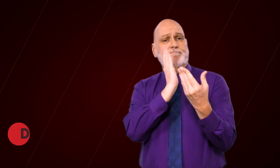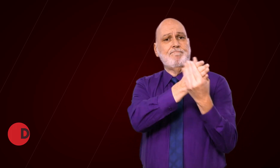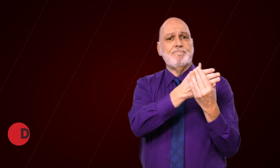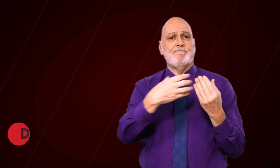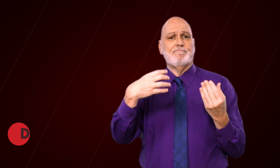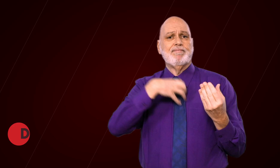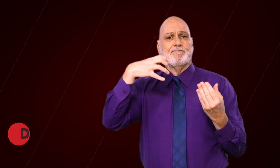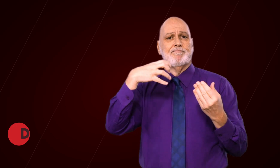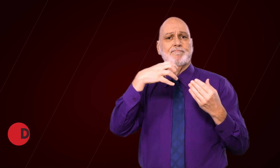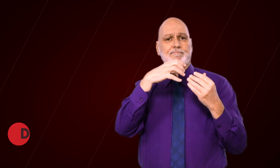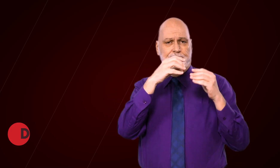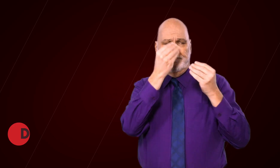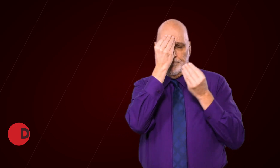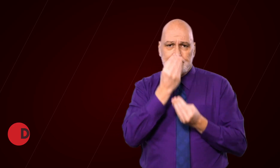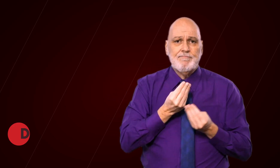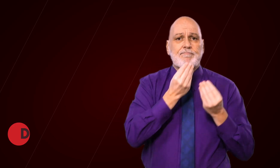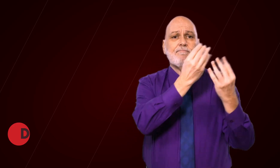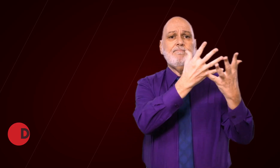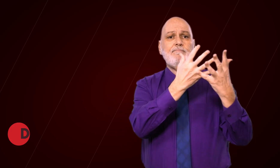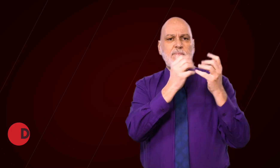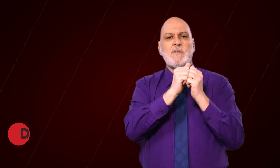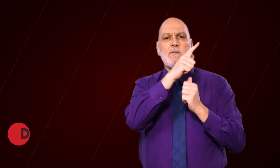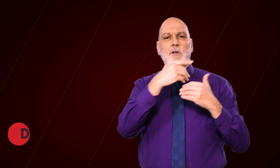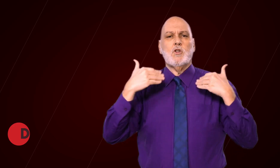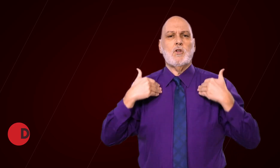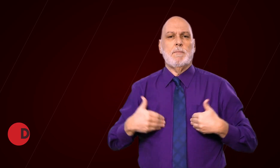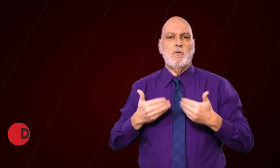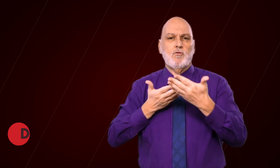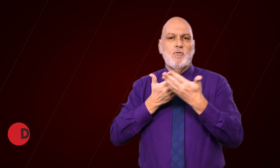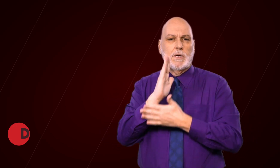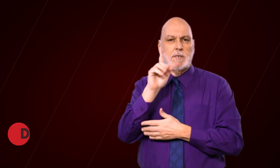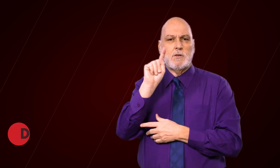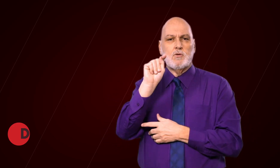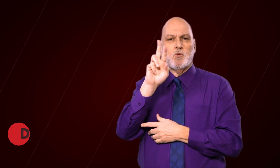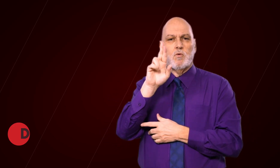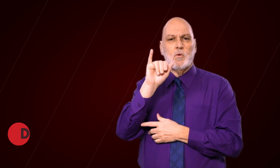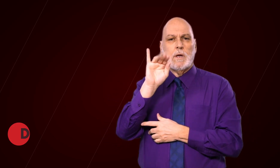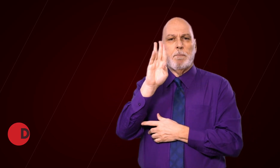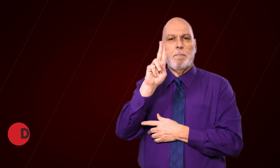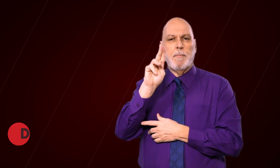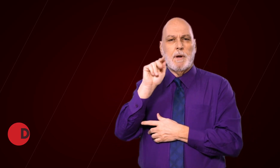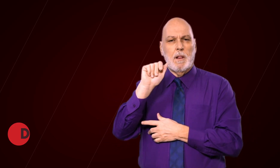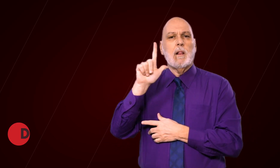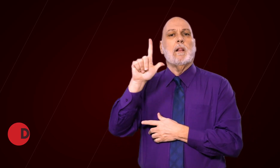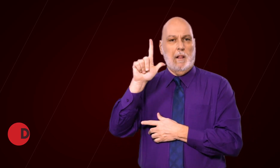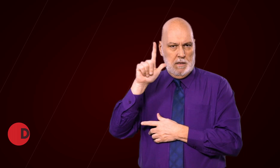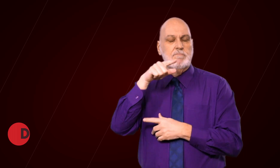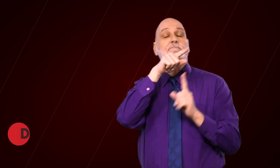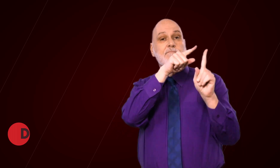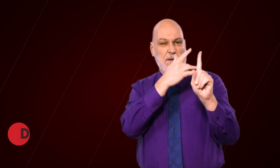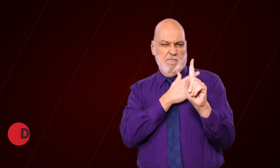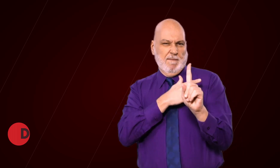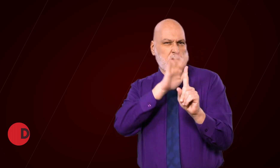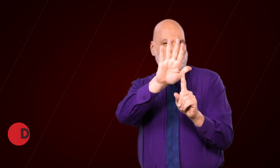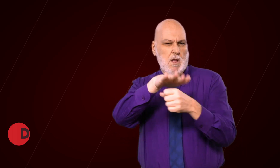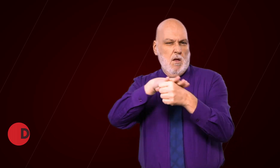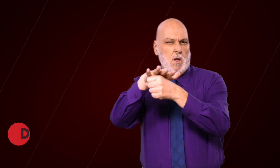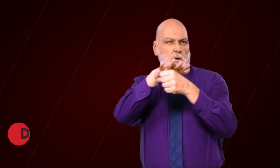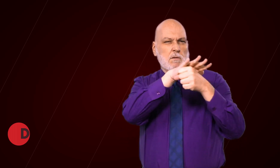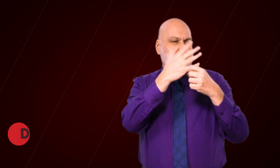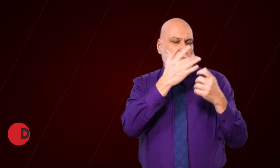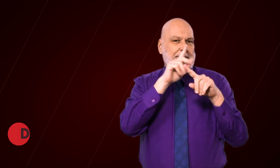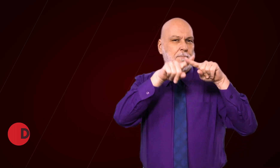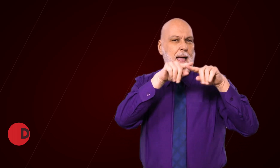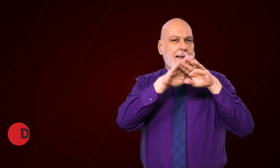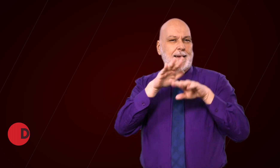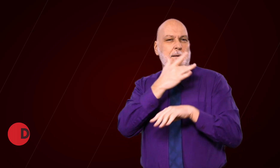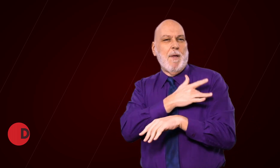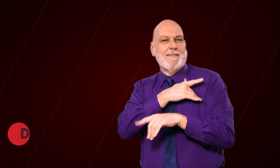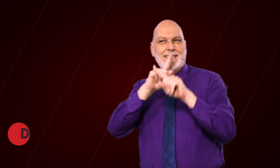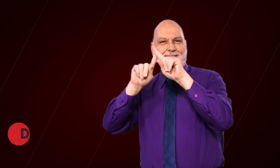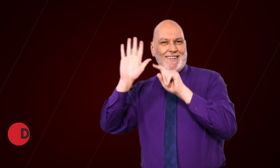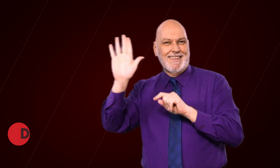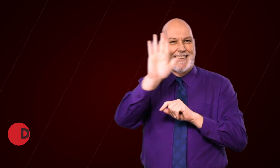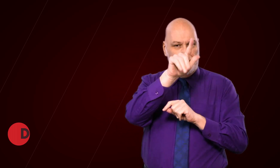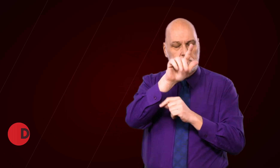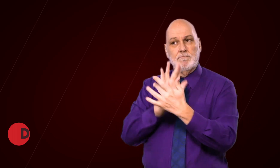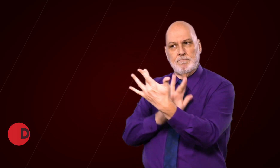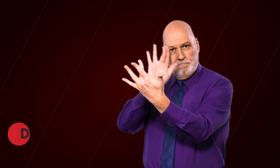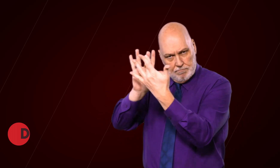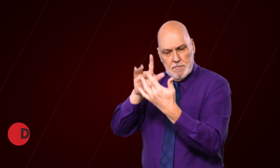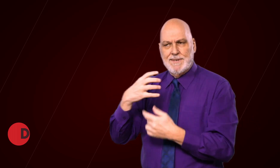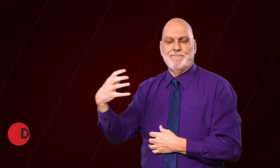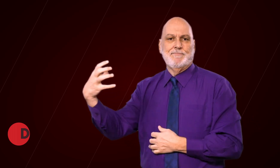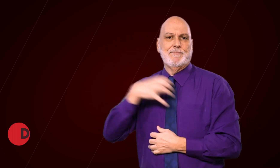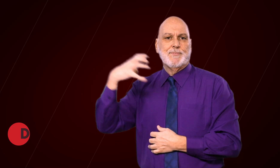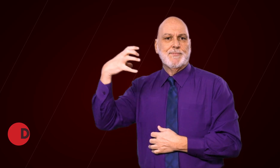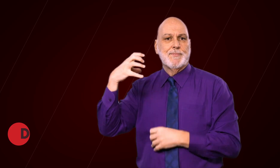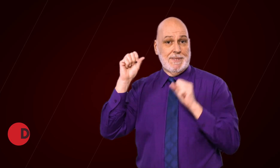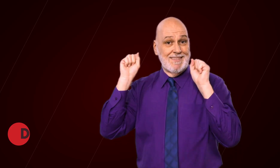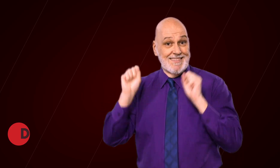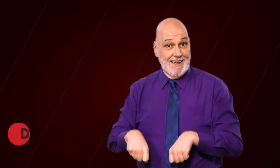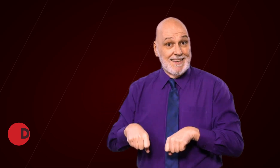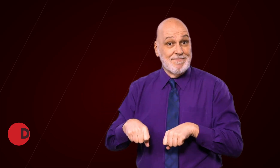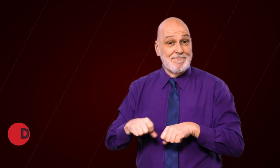or file a complaint with the Human Rights Tribunal in your province.